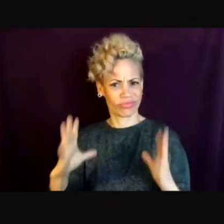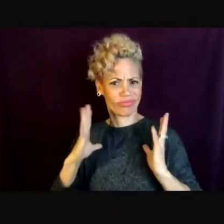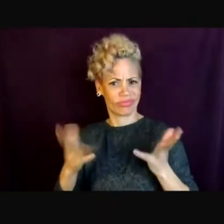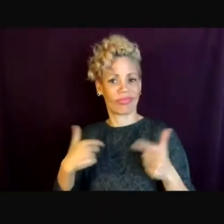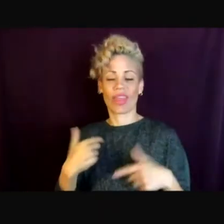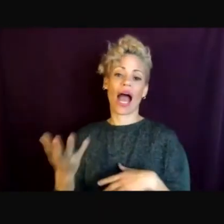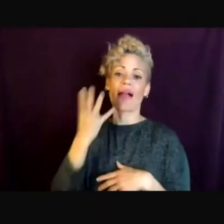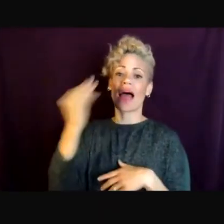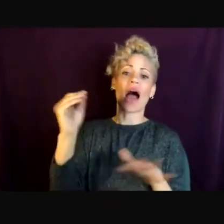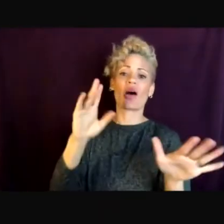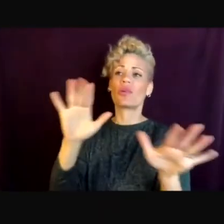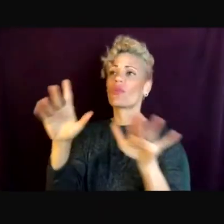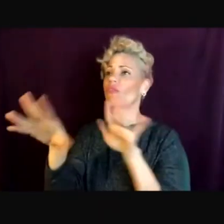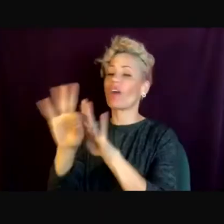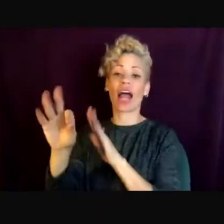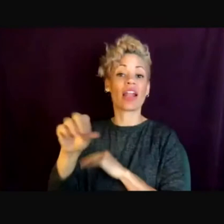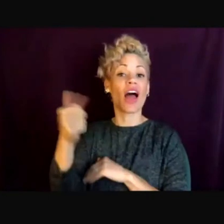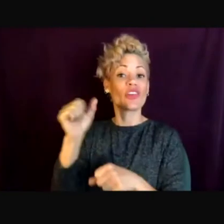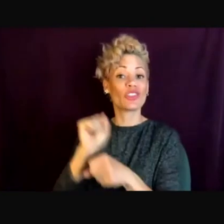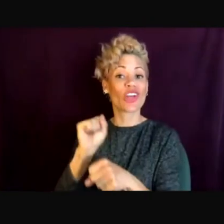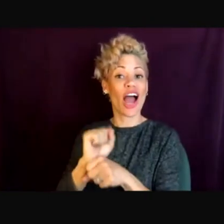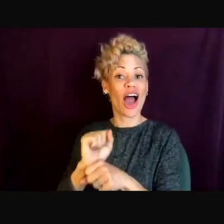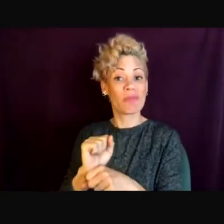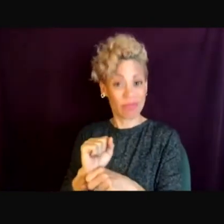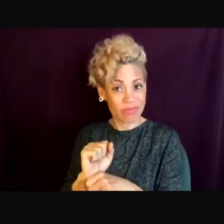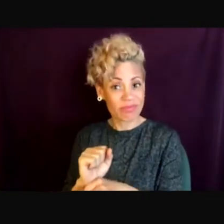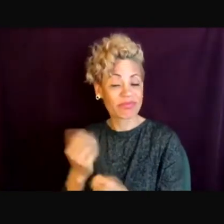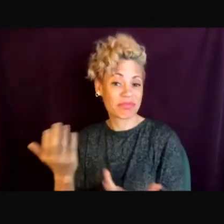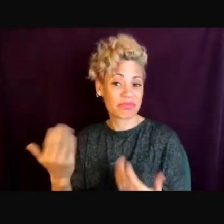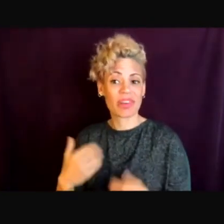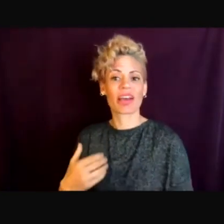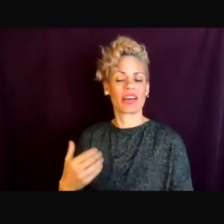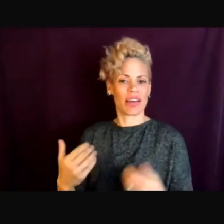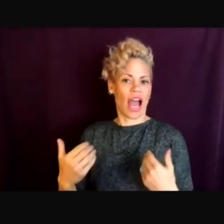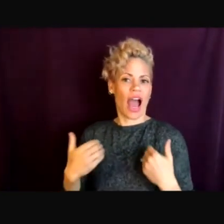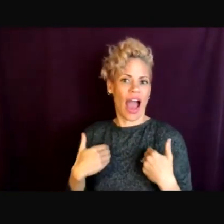And I had 80 or so different job offers.